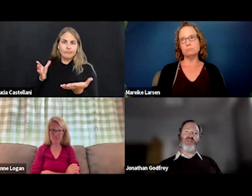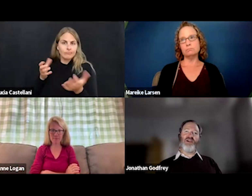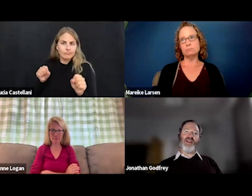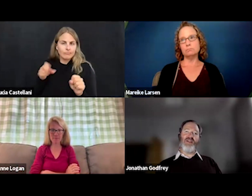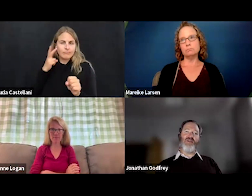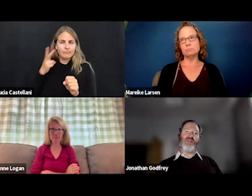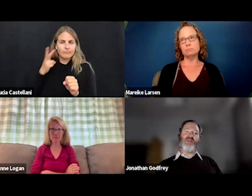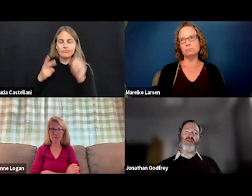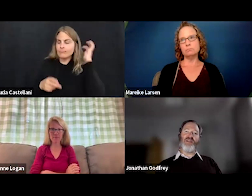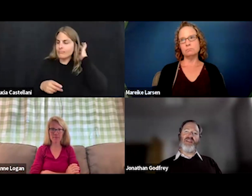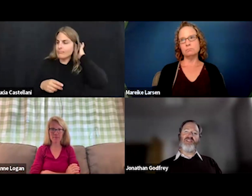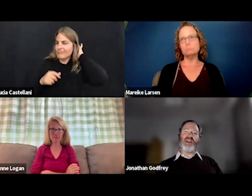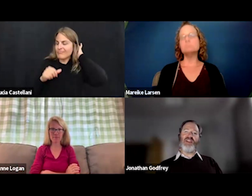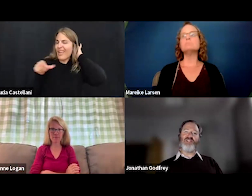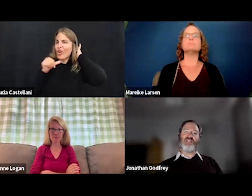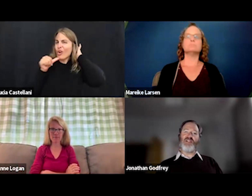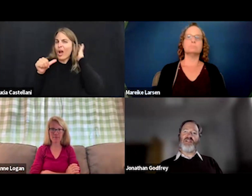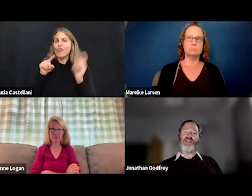relying on their own education and learning.